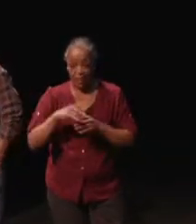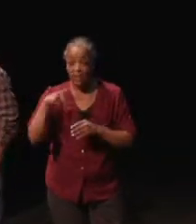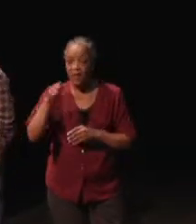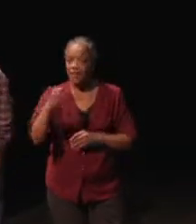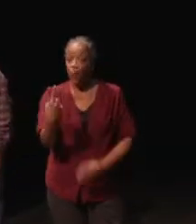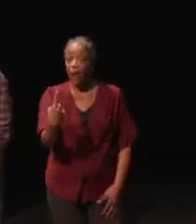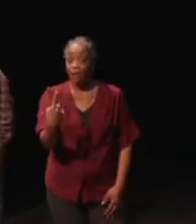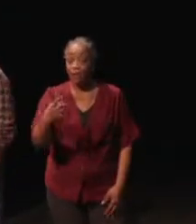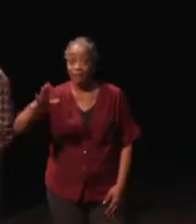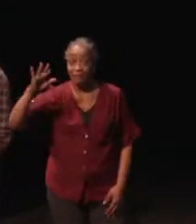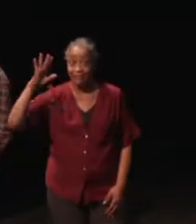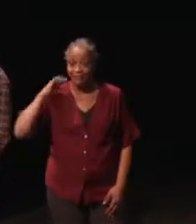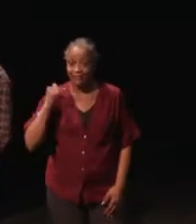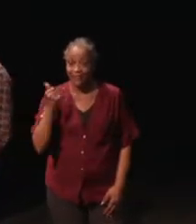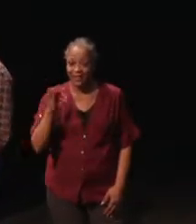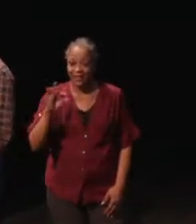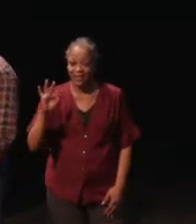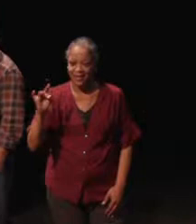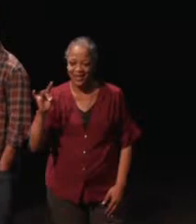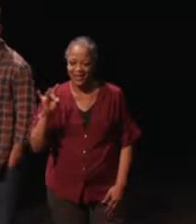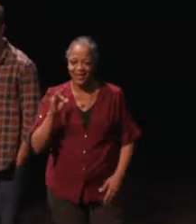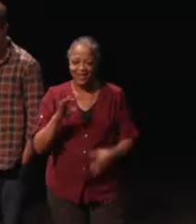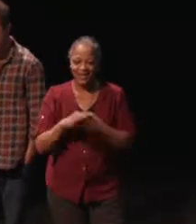And of course, outside of the Naughty Dog franchises,